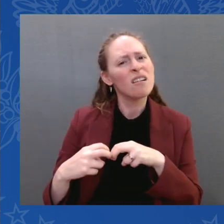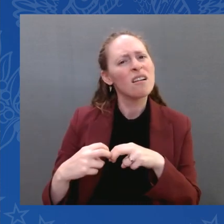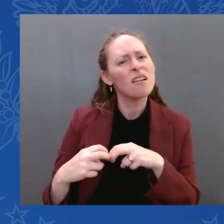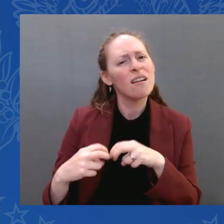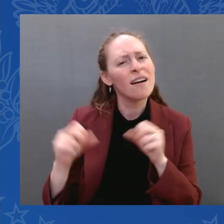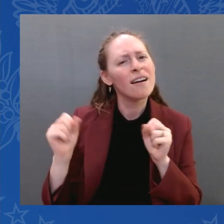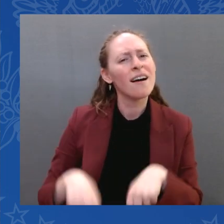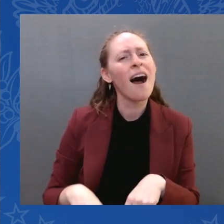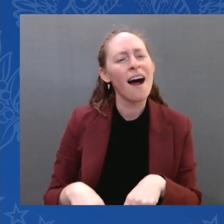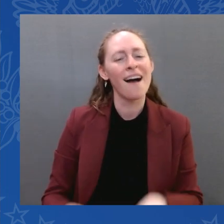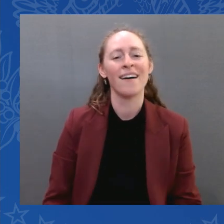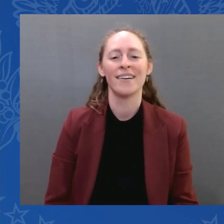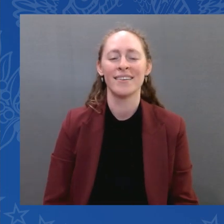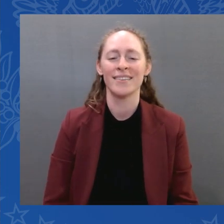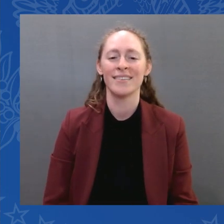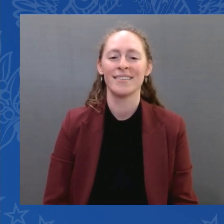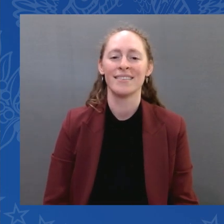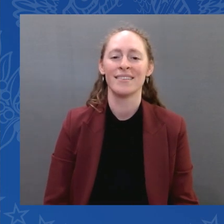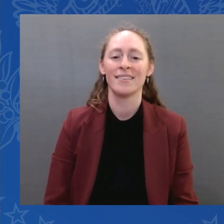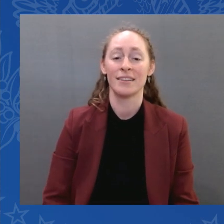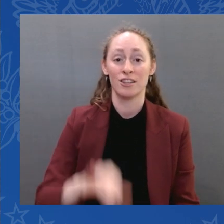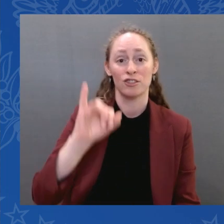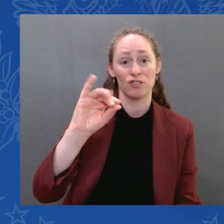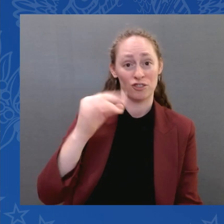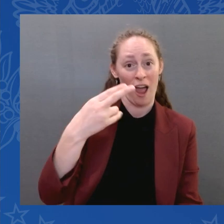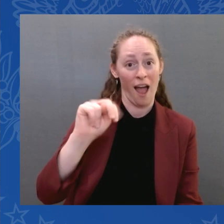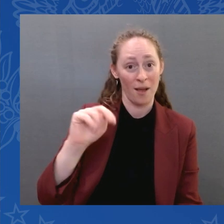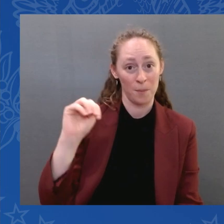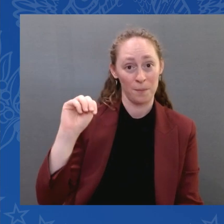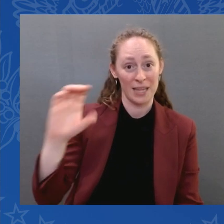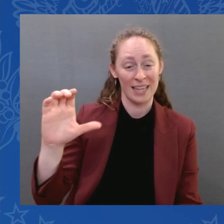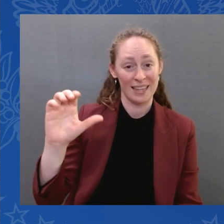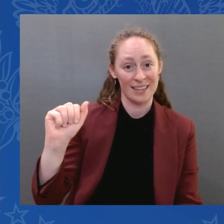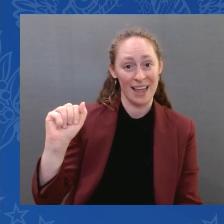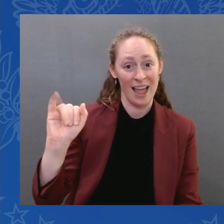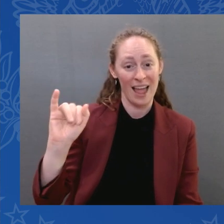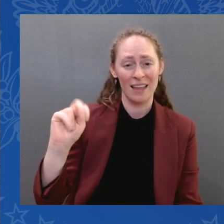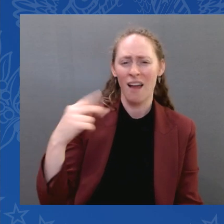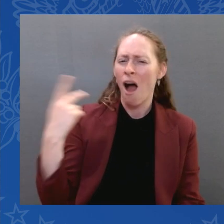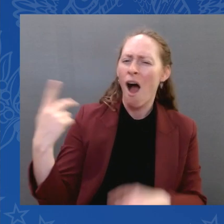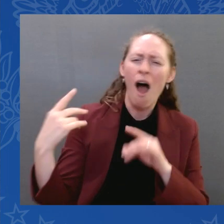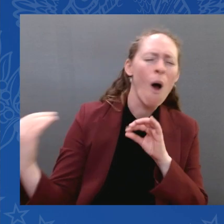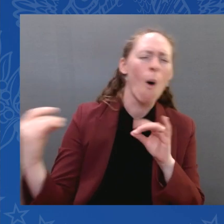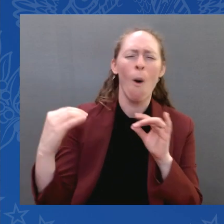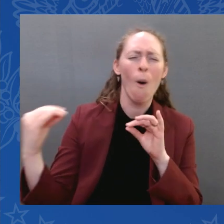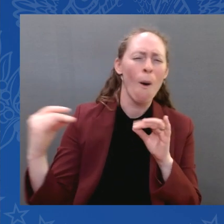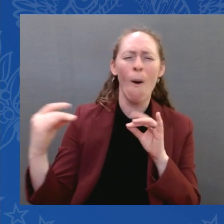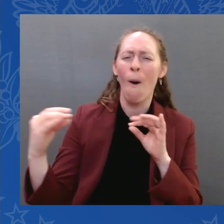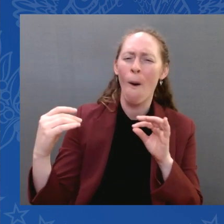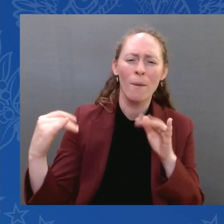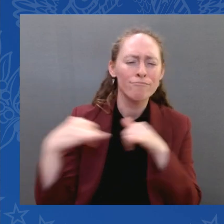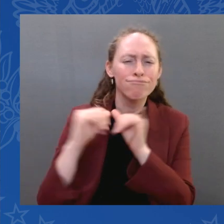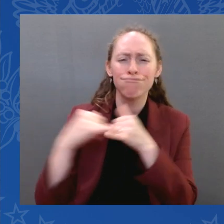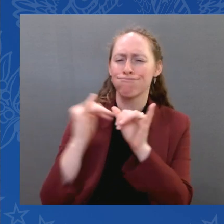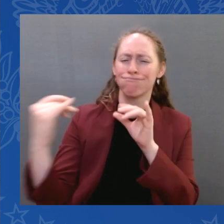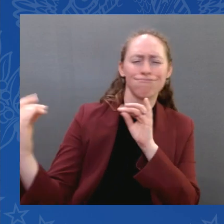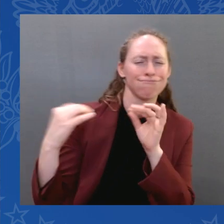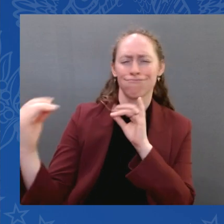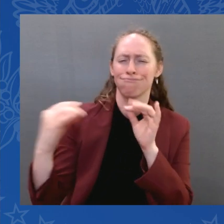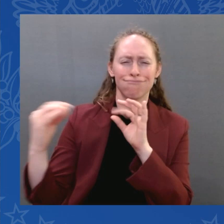But when it was over in the debate, we knew each other. My point is, I hope that we do more of these kinds of events.